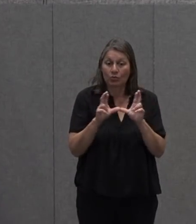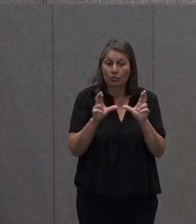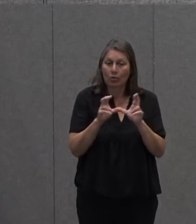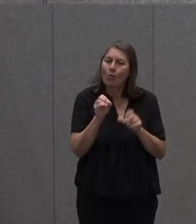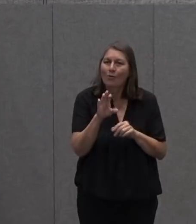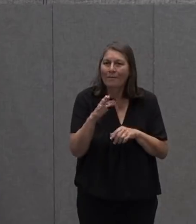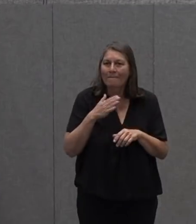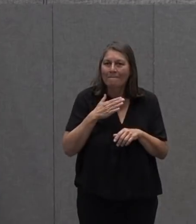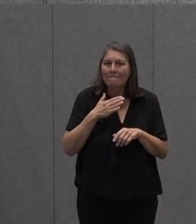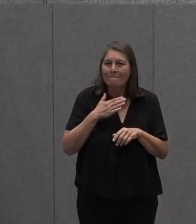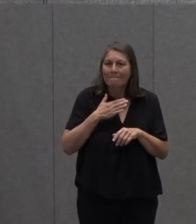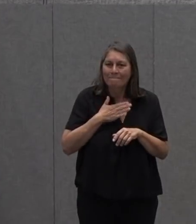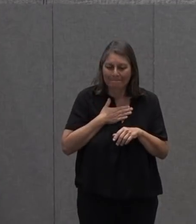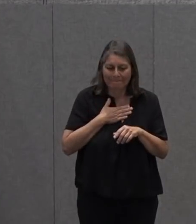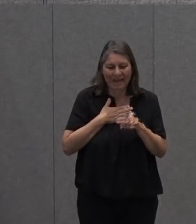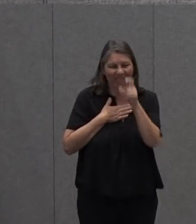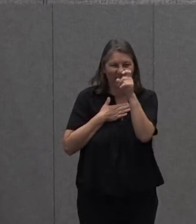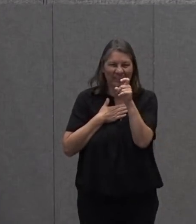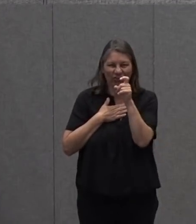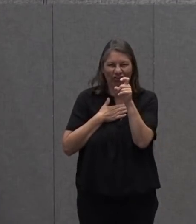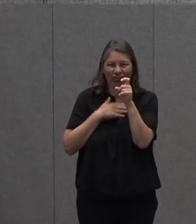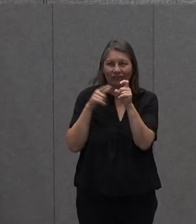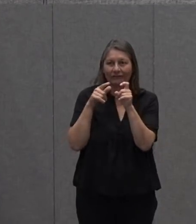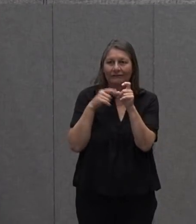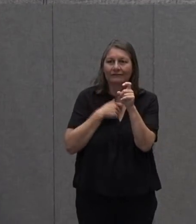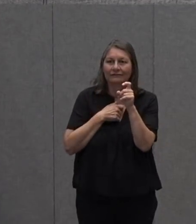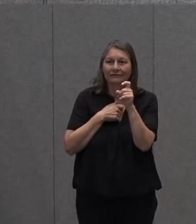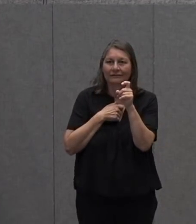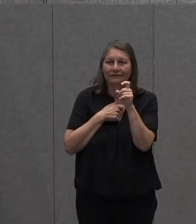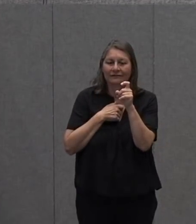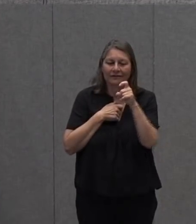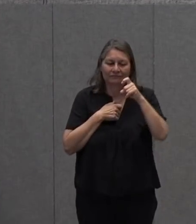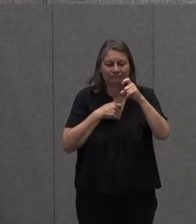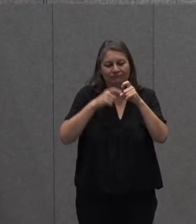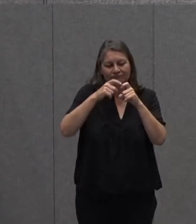eight inch marks down my box.